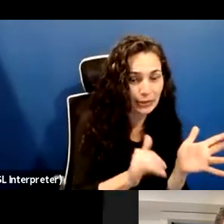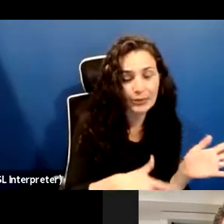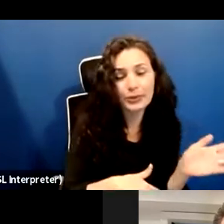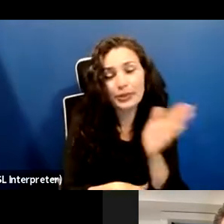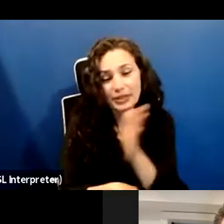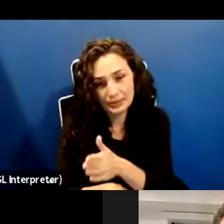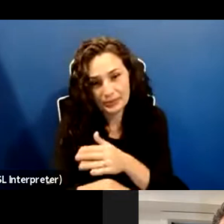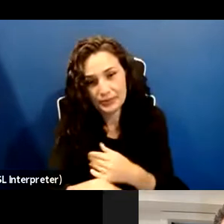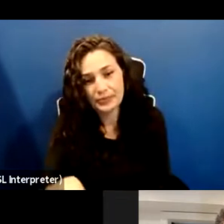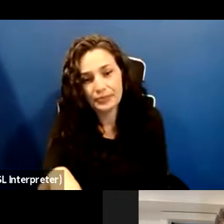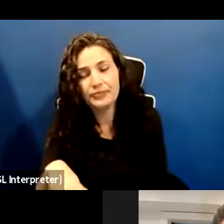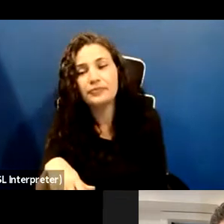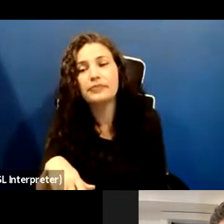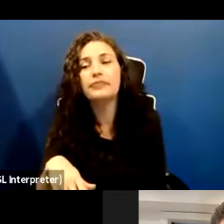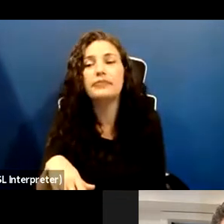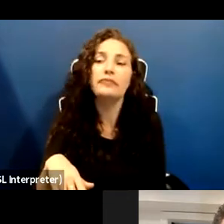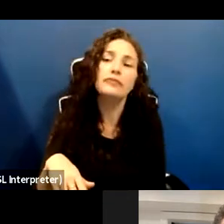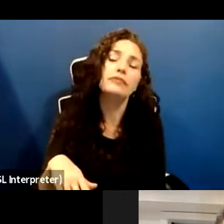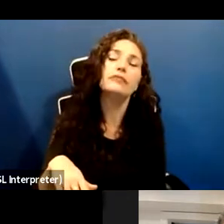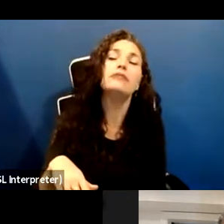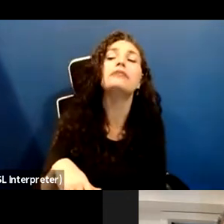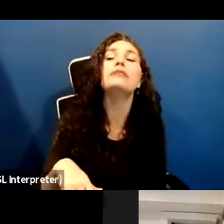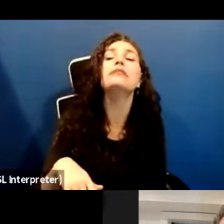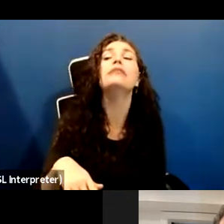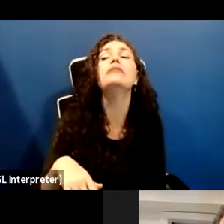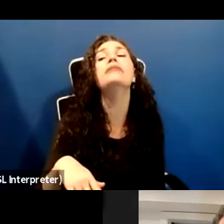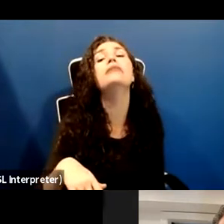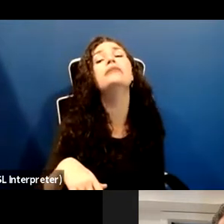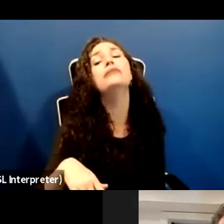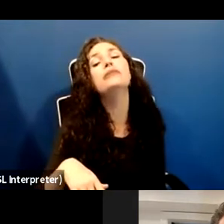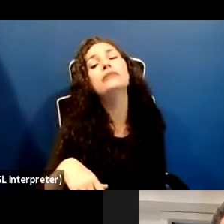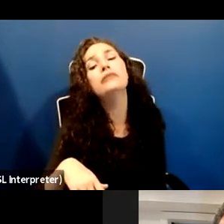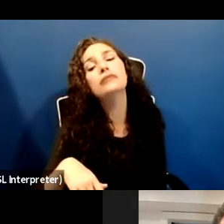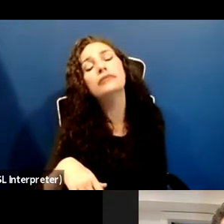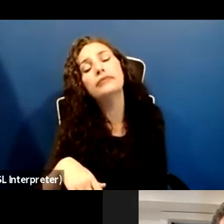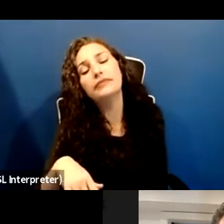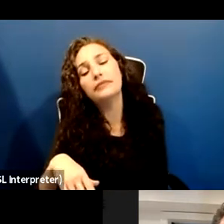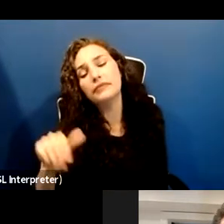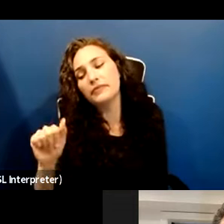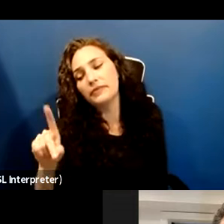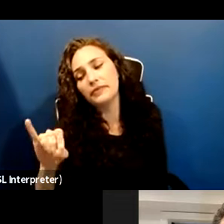Yeah. So the, listen it's, I was thinking about it today again.